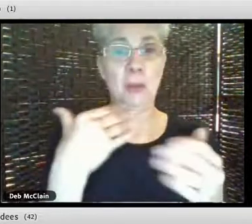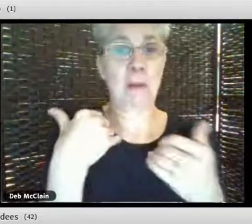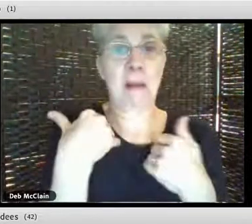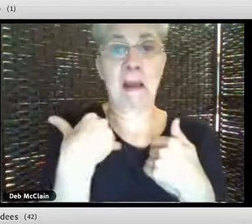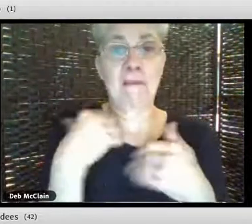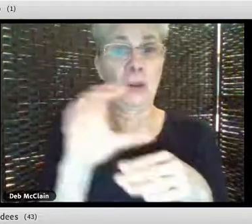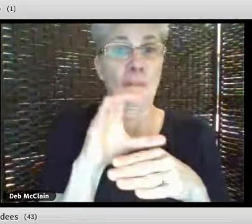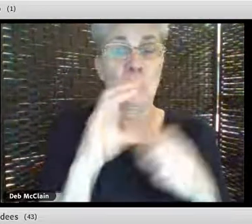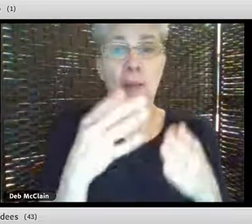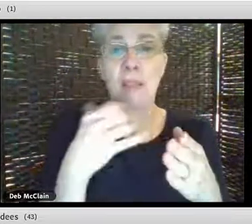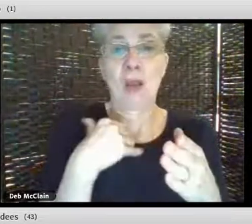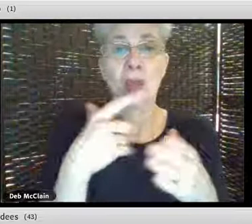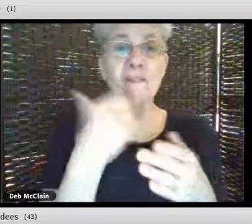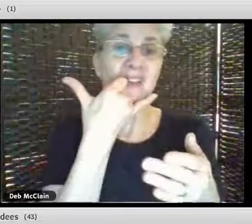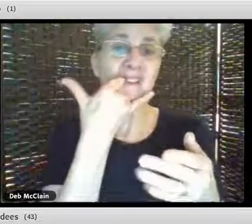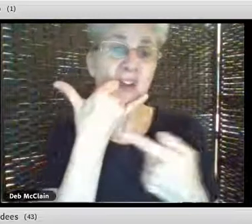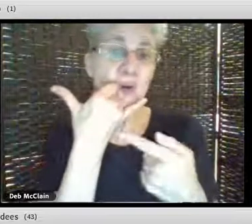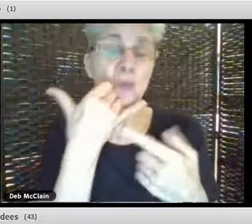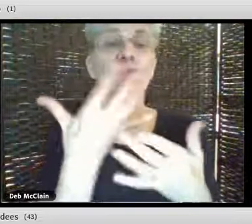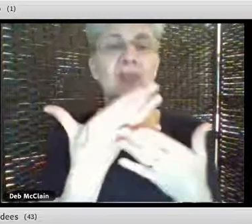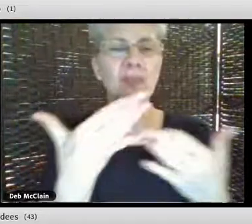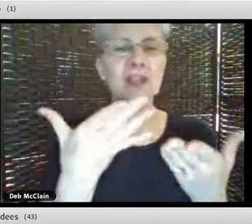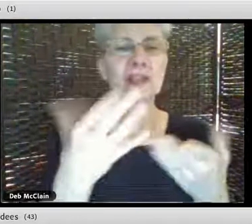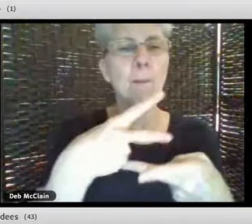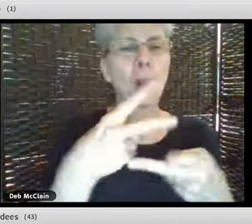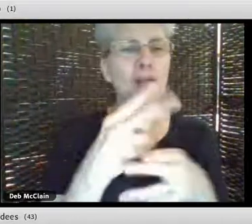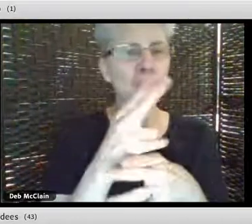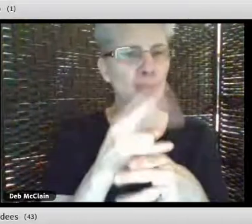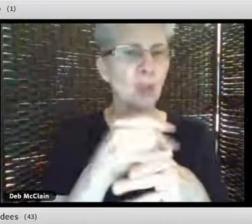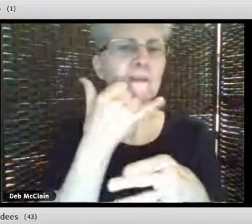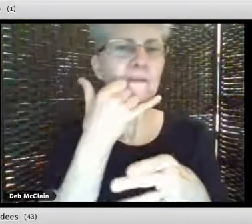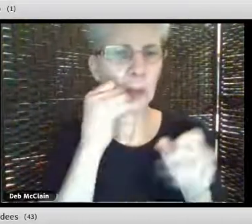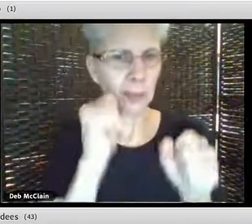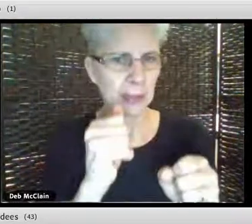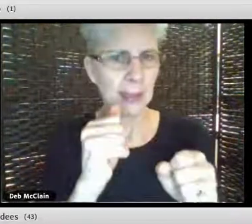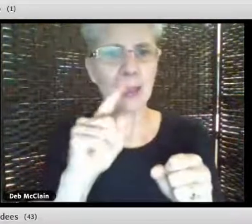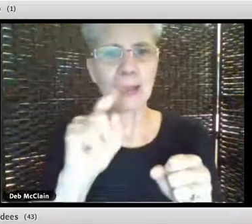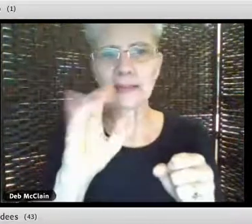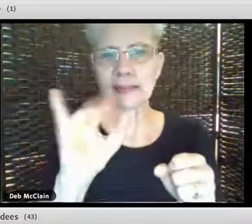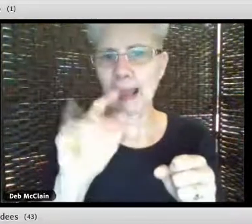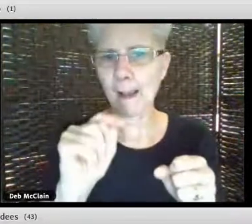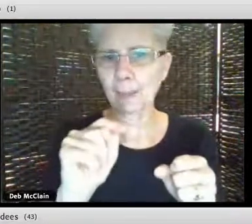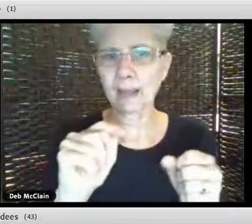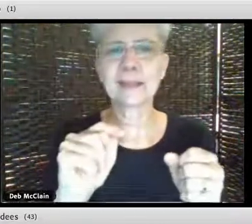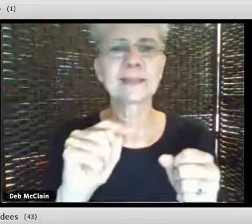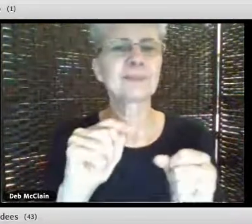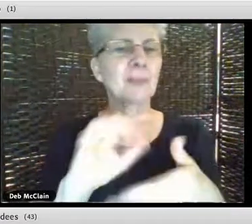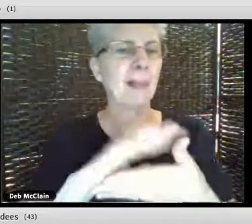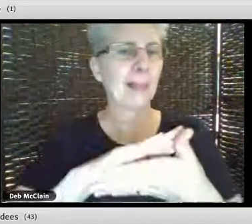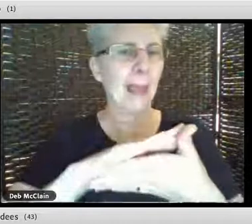All of these products, you can use on your phone, on your tablet, on your laptop on the web. So today I'm going to focus on kind of the web